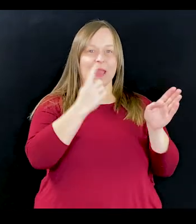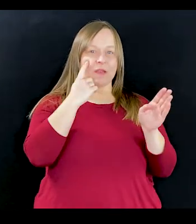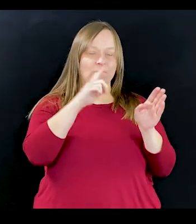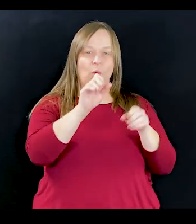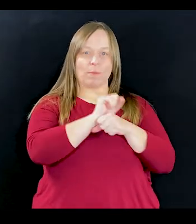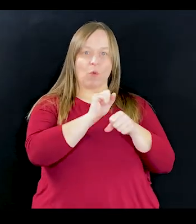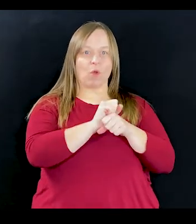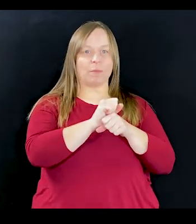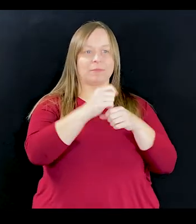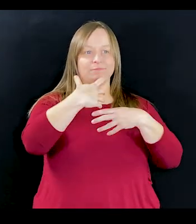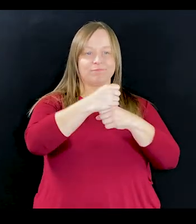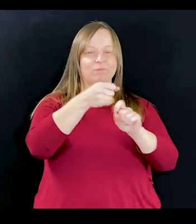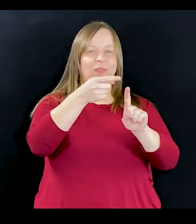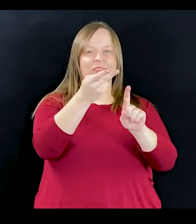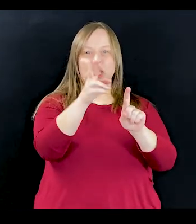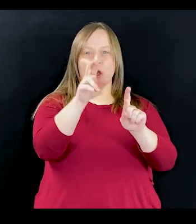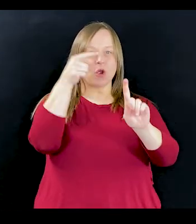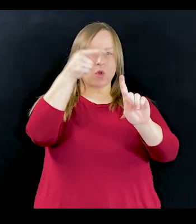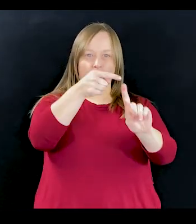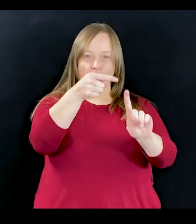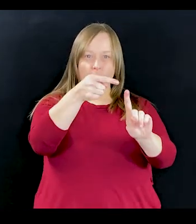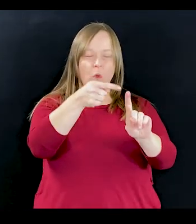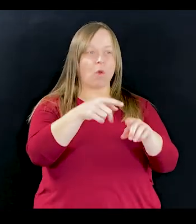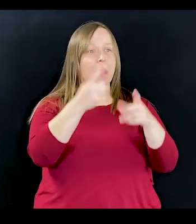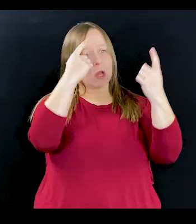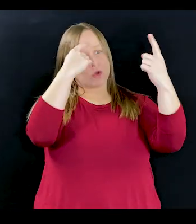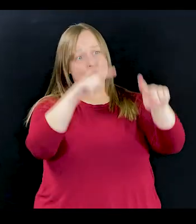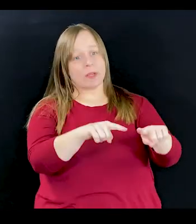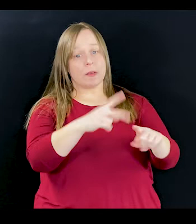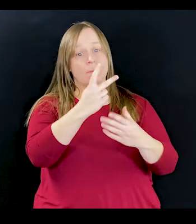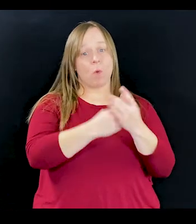piece of paper that lists a vocational goal that is typically agreed upon by